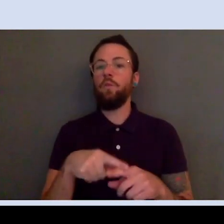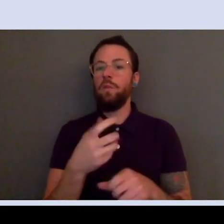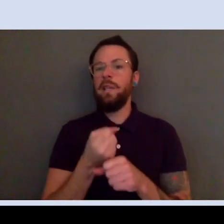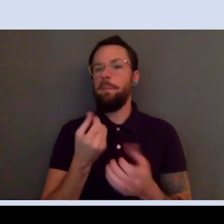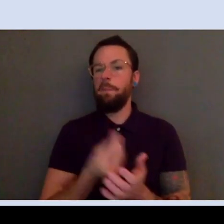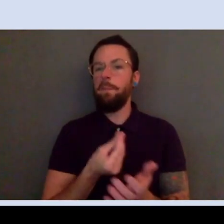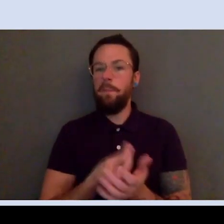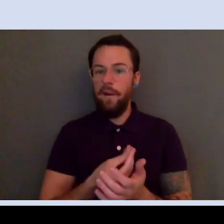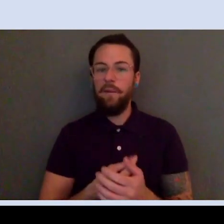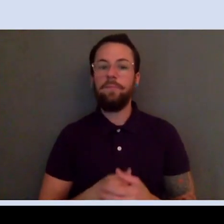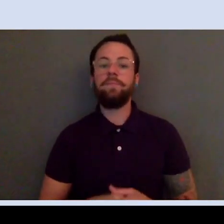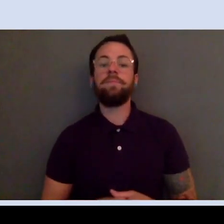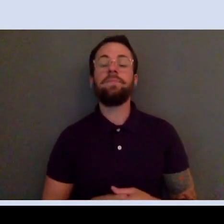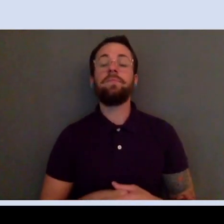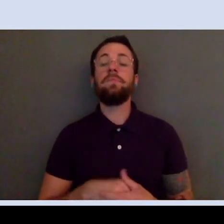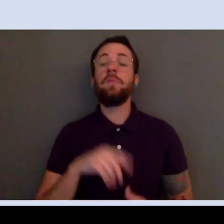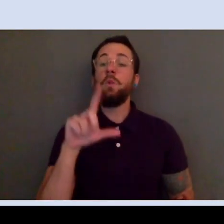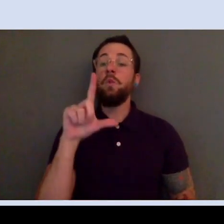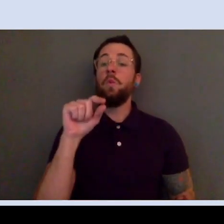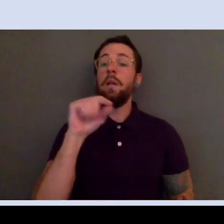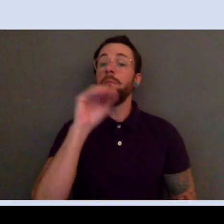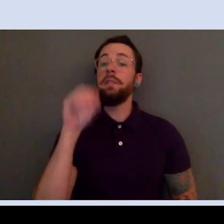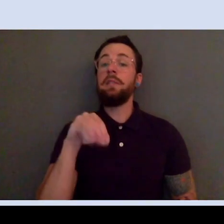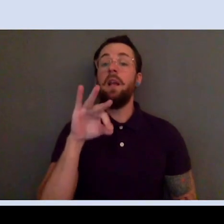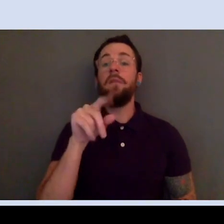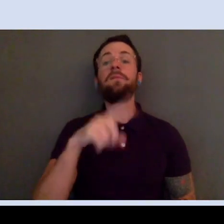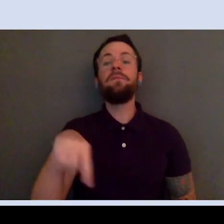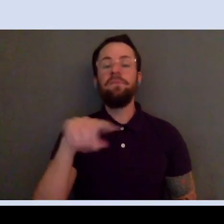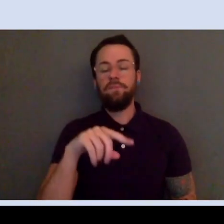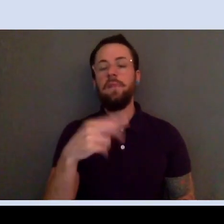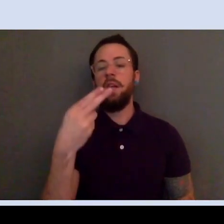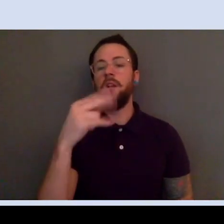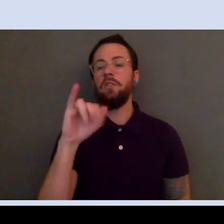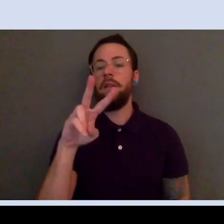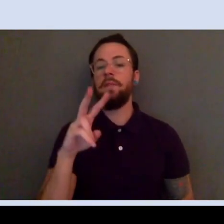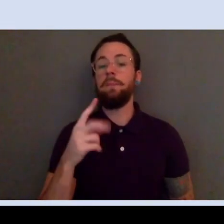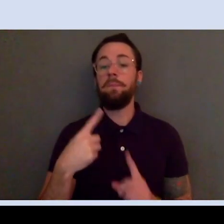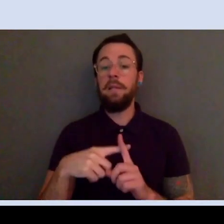So if they're not being hired there, they're turning to sex work to earn an income.